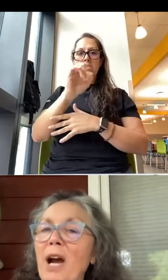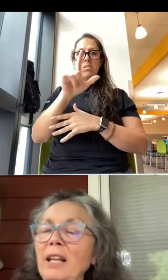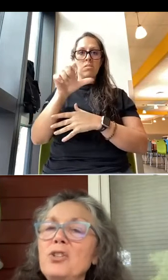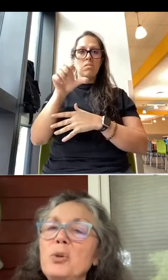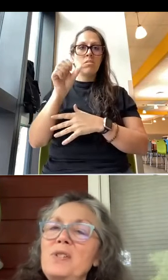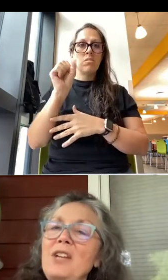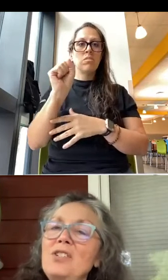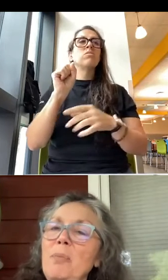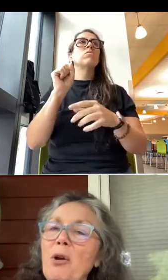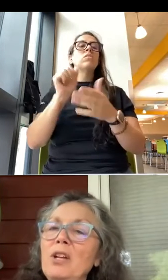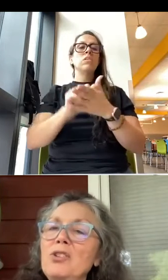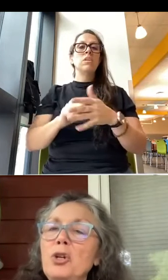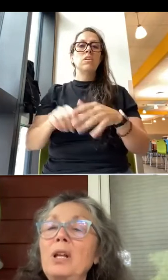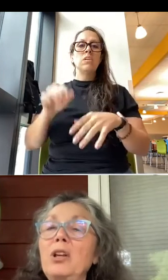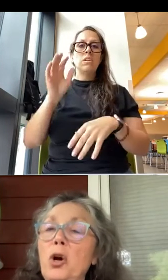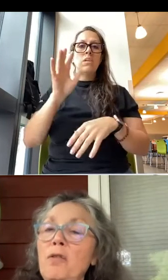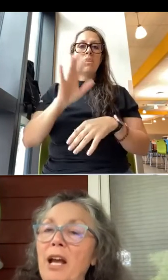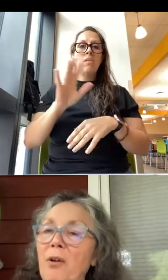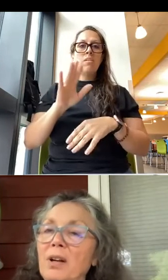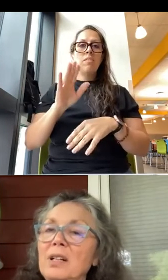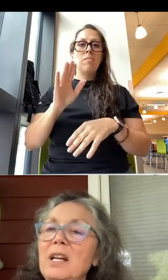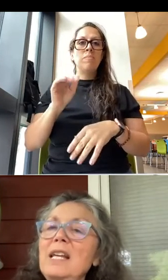violence towards Asian Americans during the COVID era.